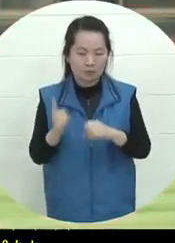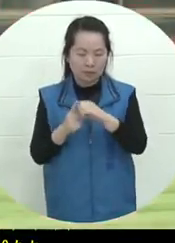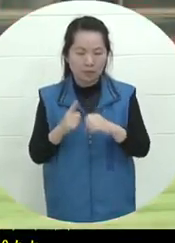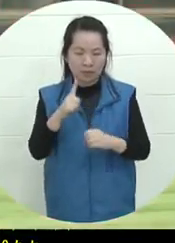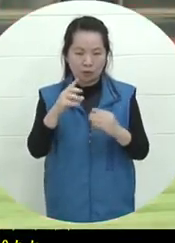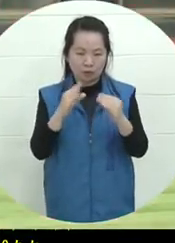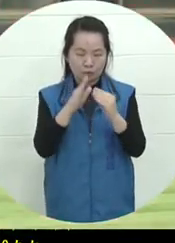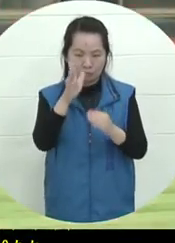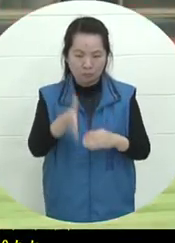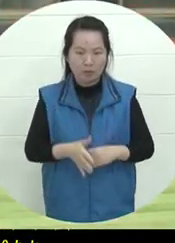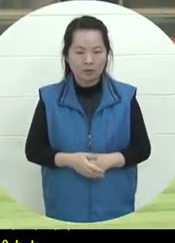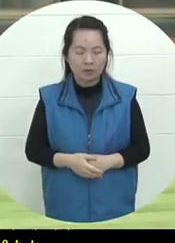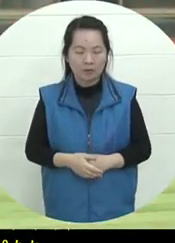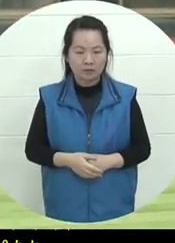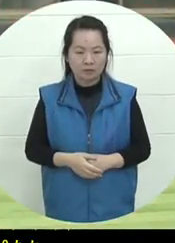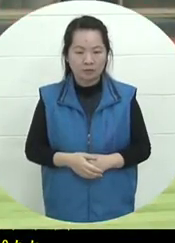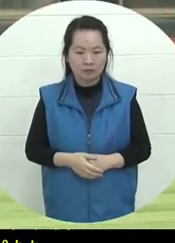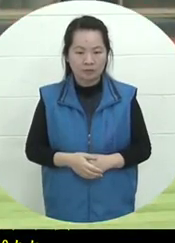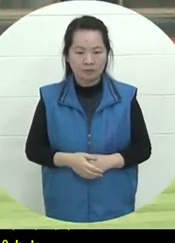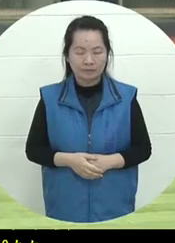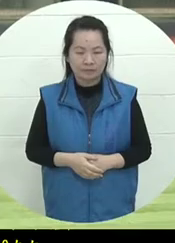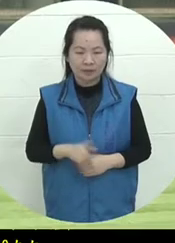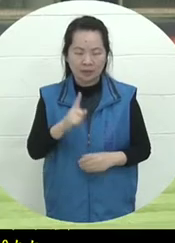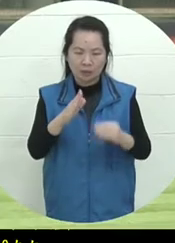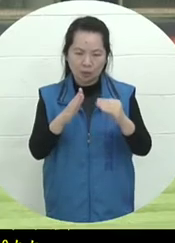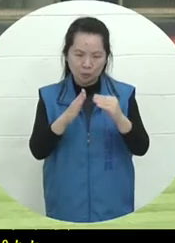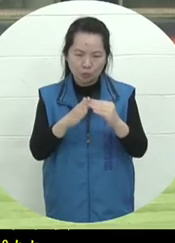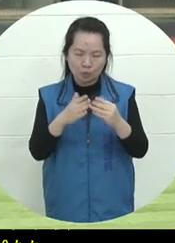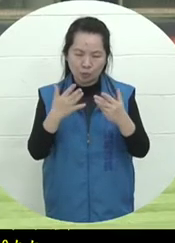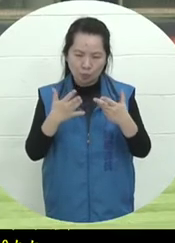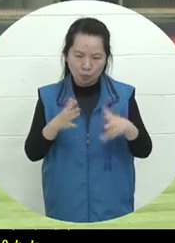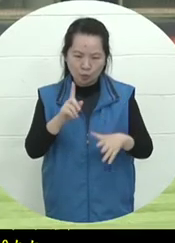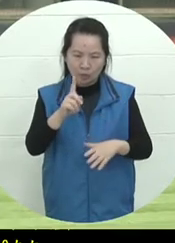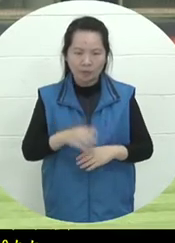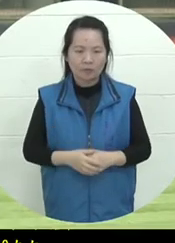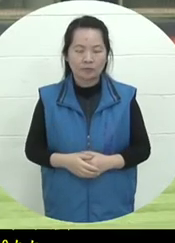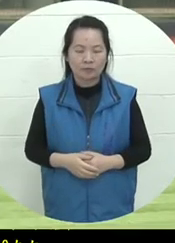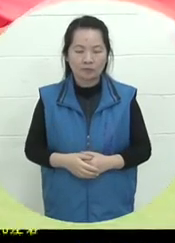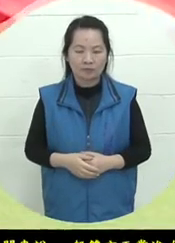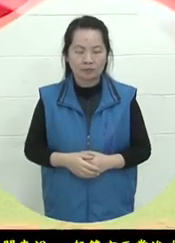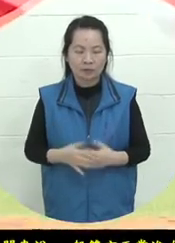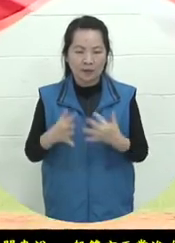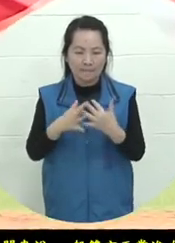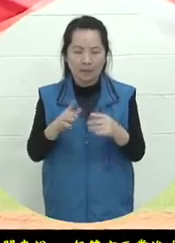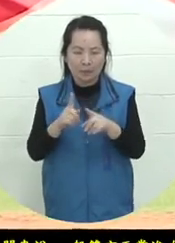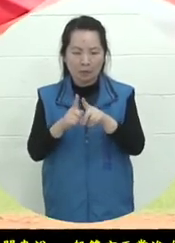Then each of the upper and lower teams has a complete half round and one round. It takes a little more time. The American team is now lagging behind by more points.